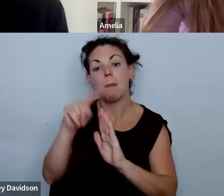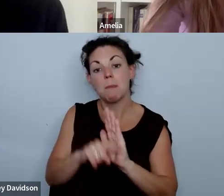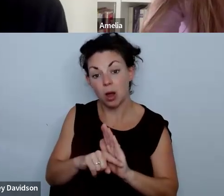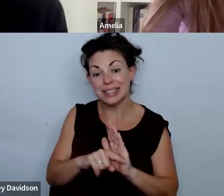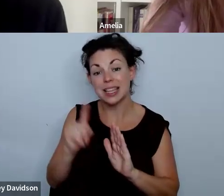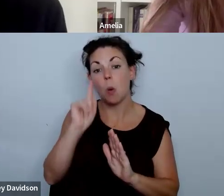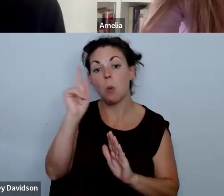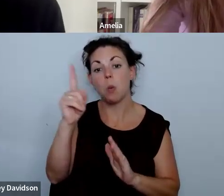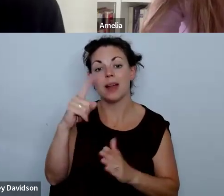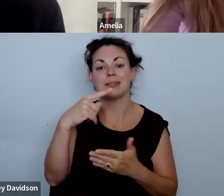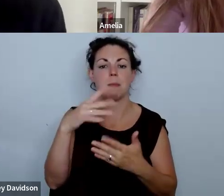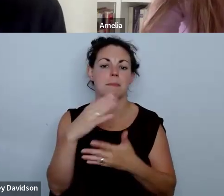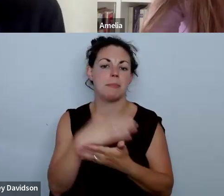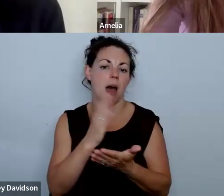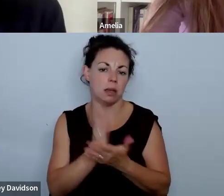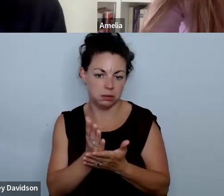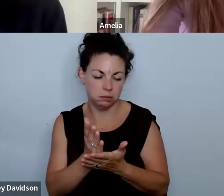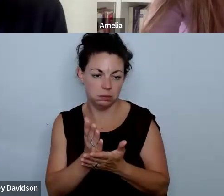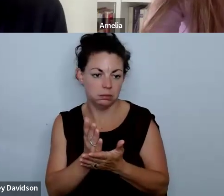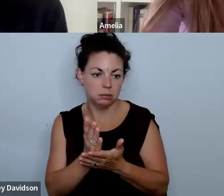cancer treatment sector or there might be the kind of